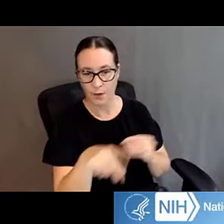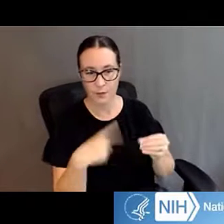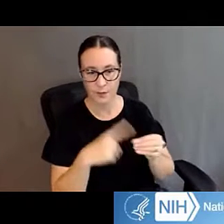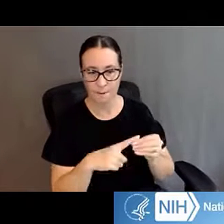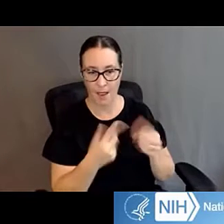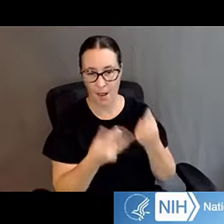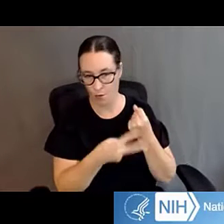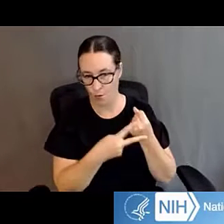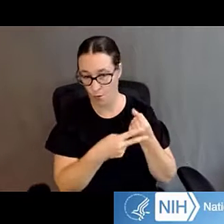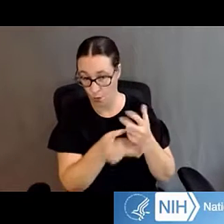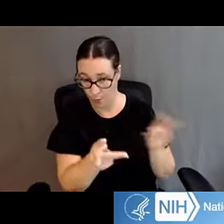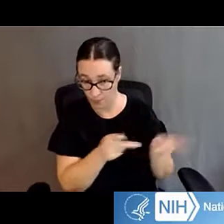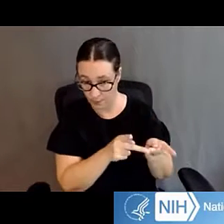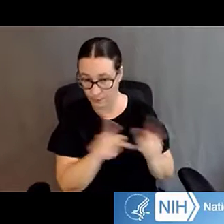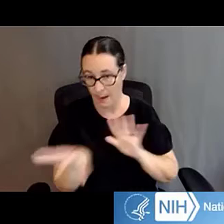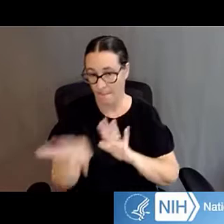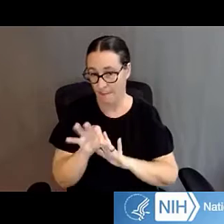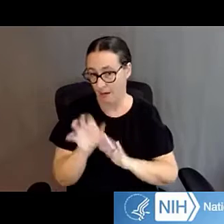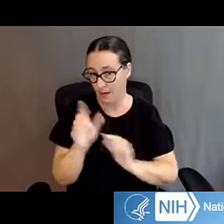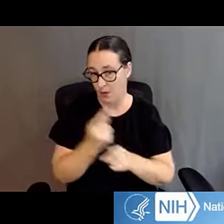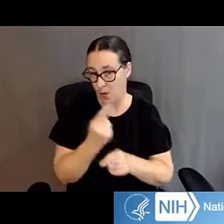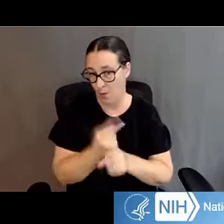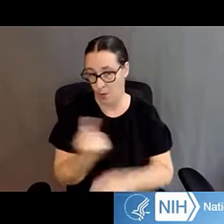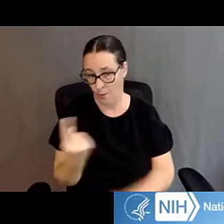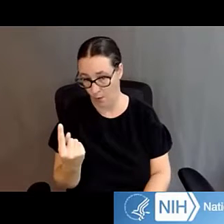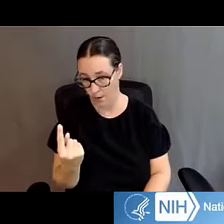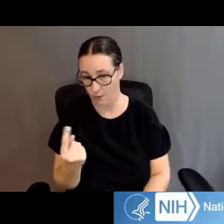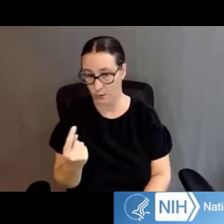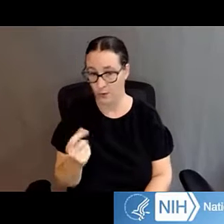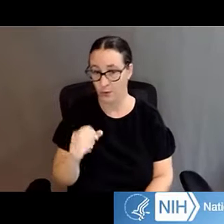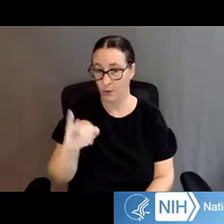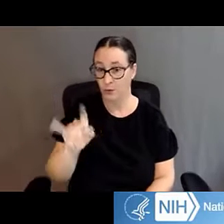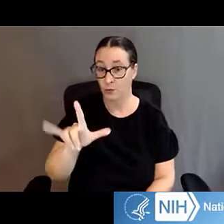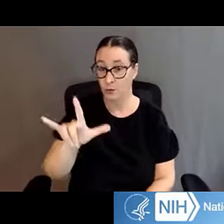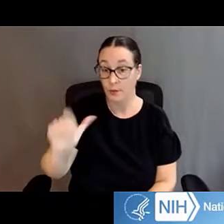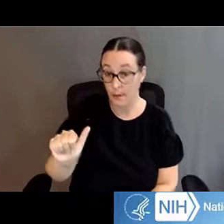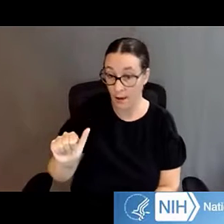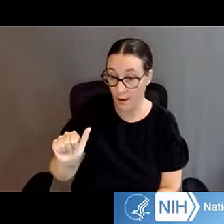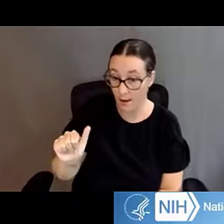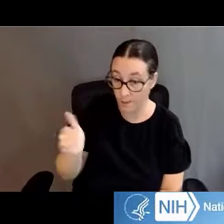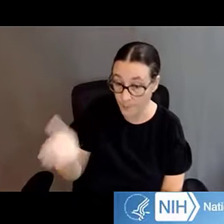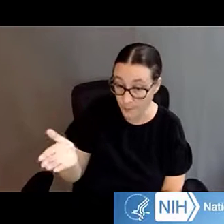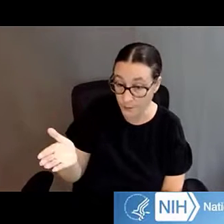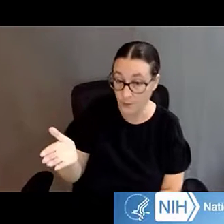and selecting the appropriate repository. So, Julia, I'm going to have you kind of kick these off.